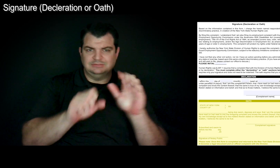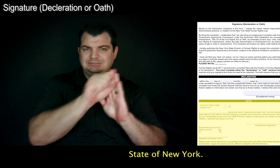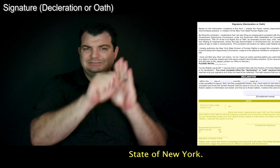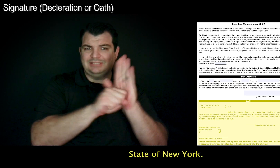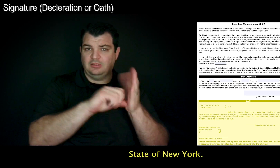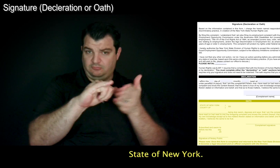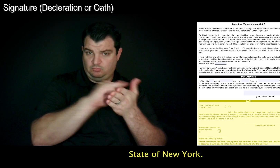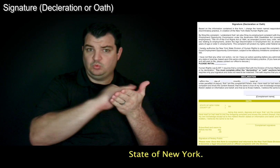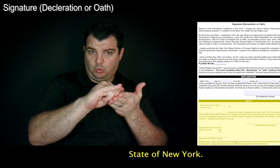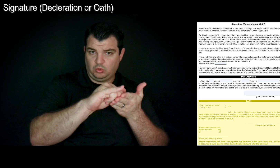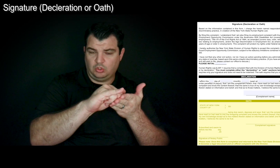State of New York.